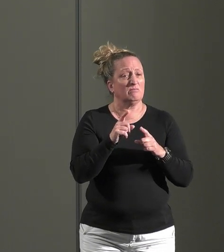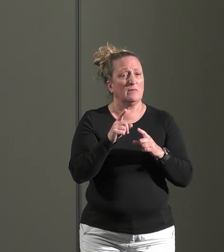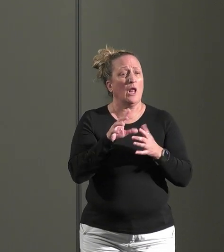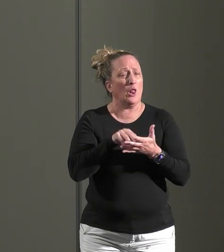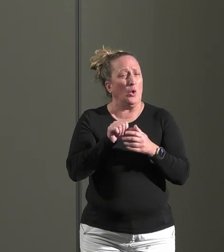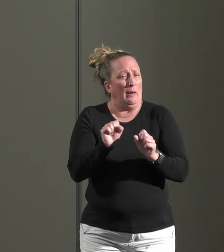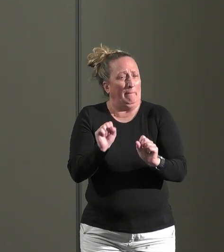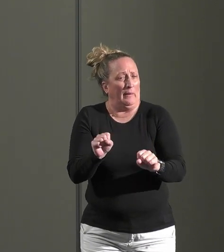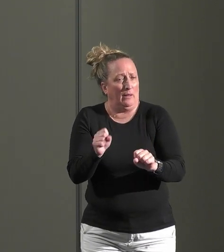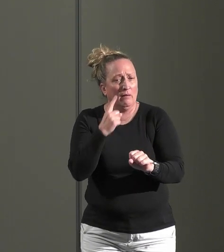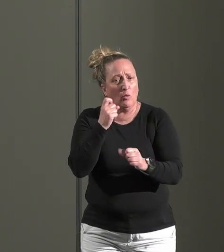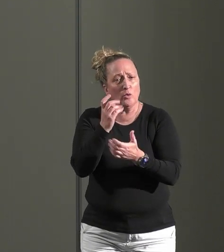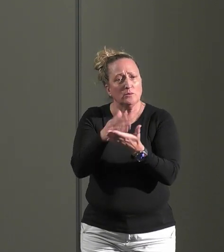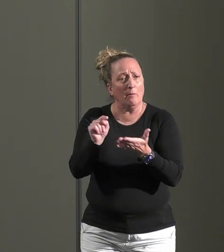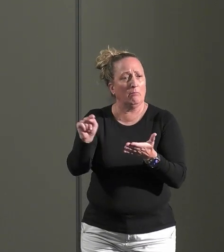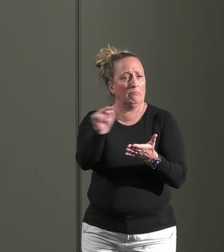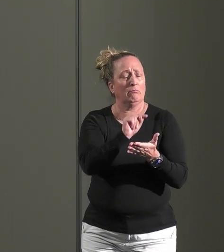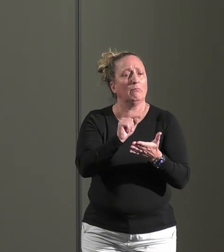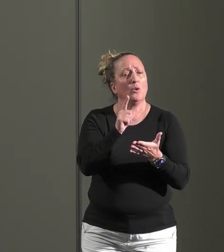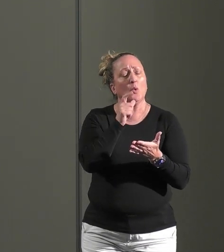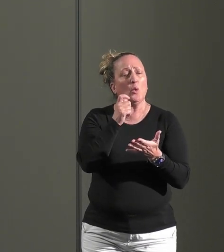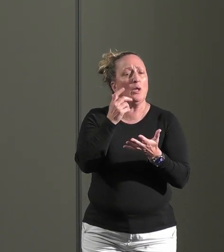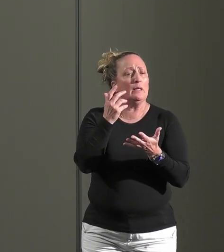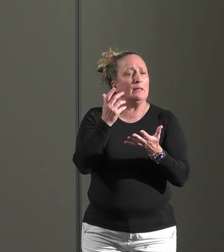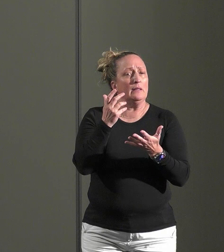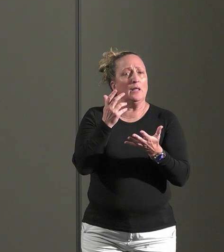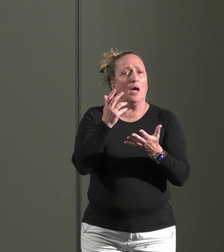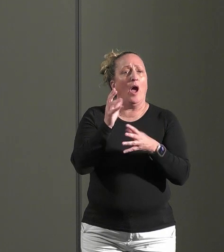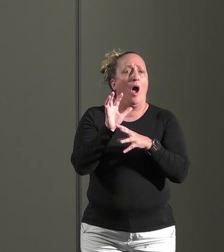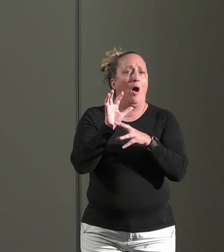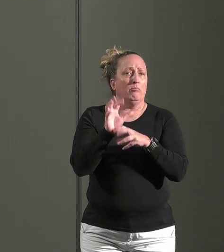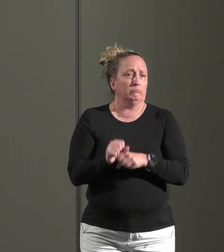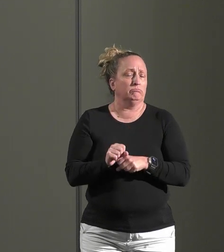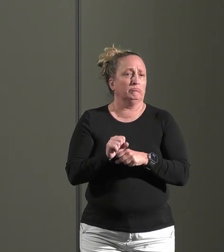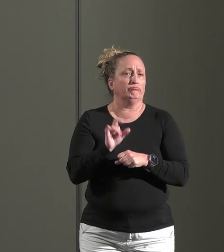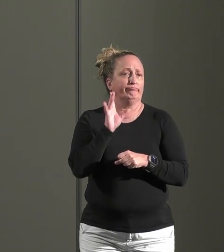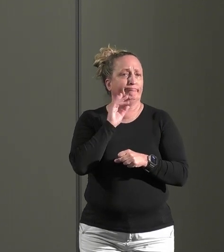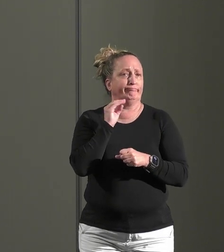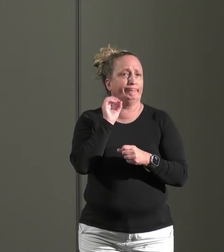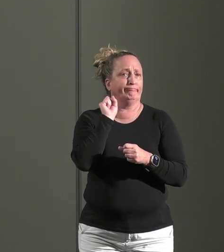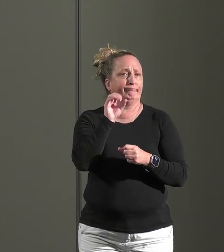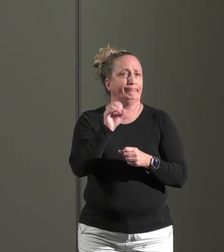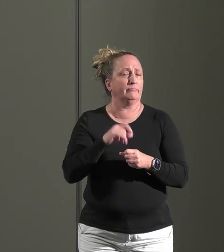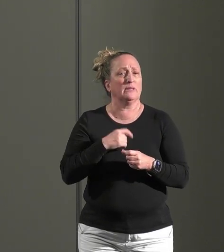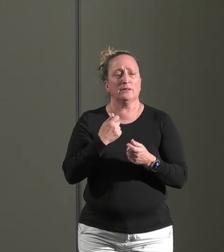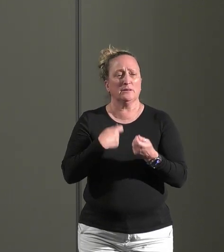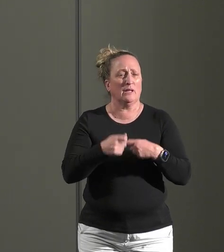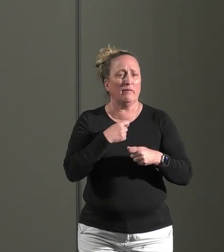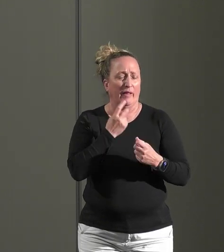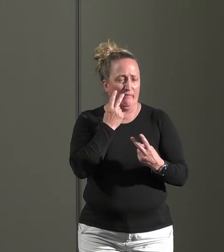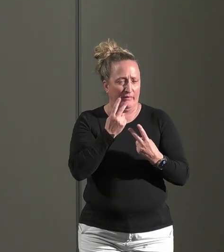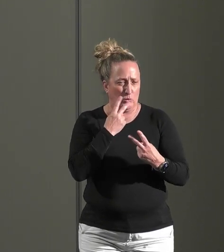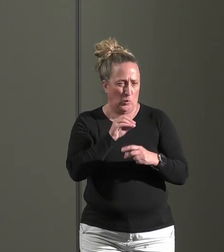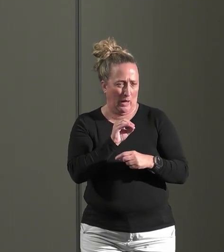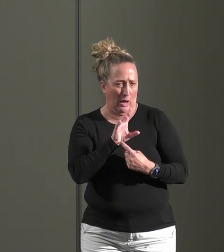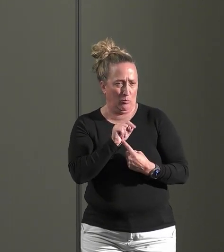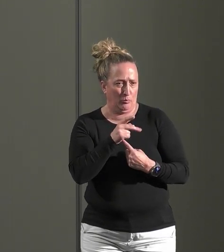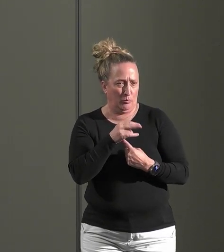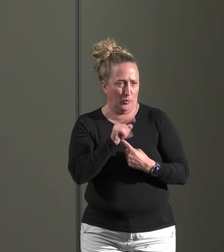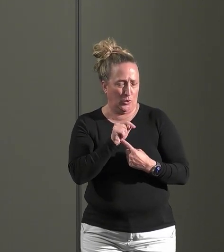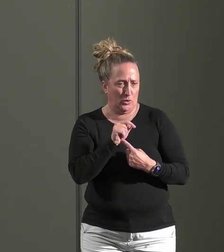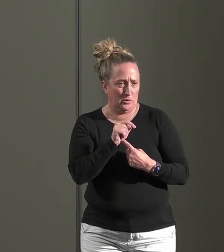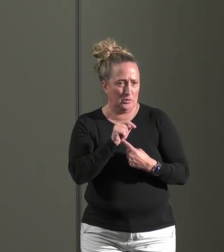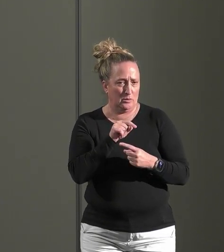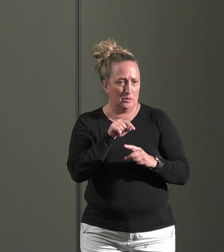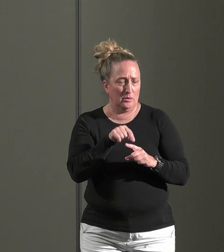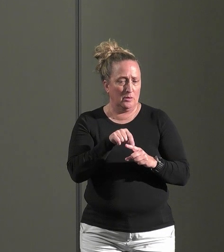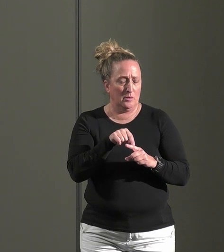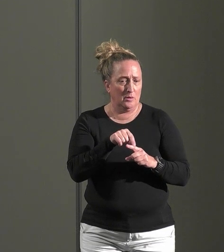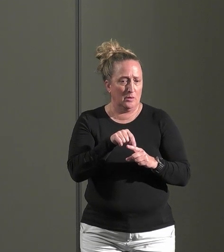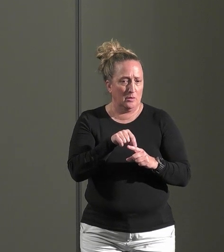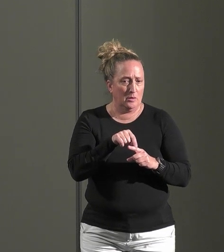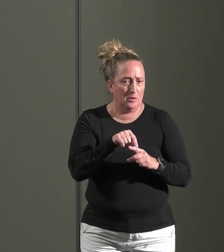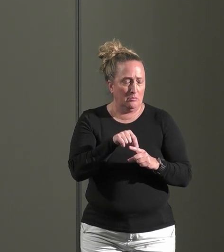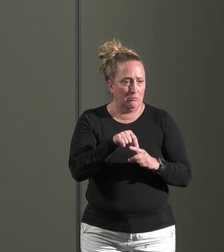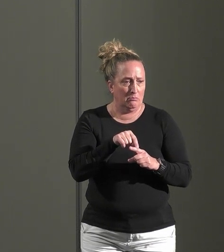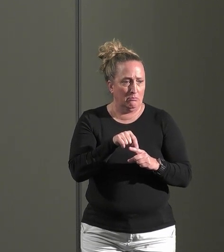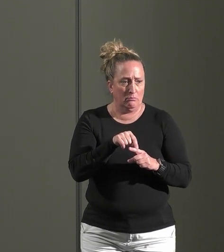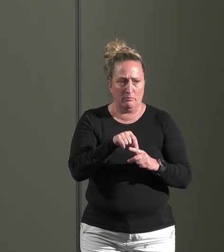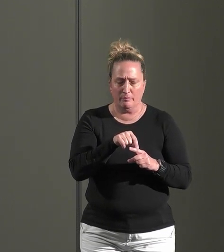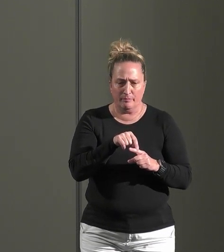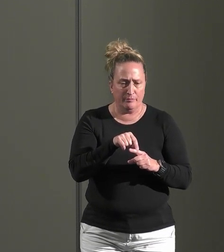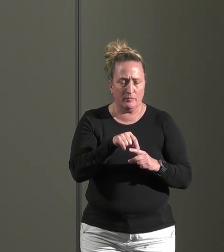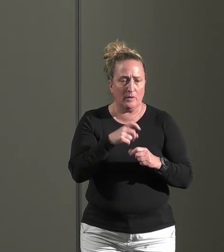that someone listen to speech output. You consider people that are with screen Magnifier